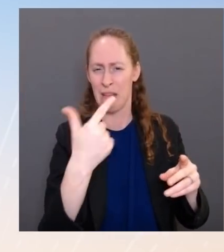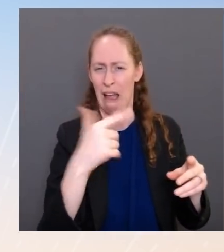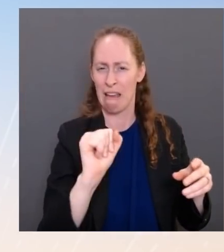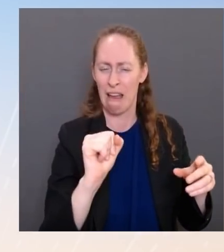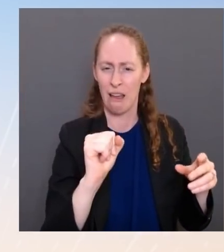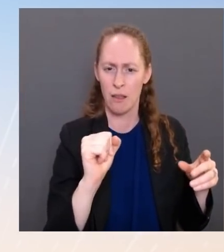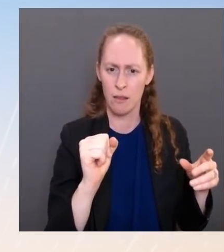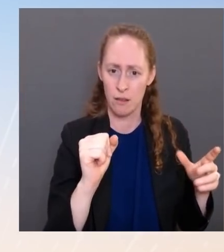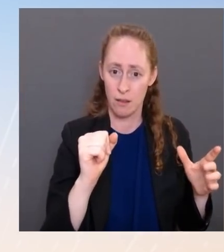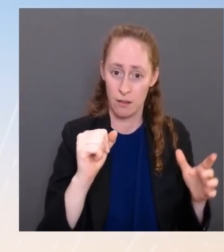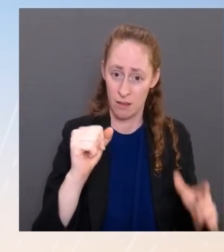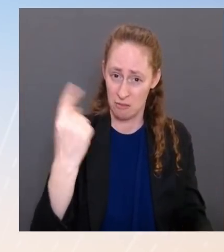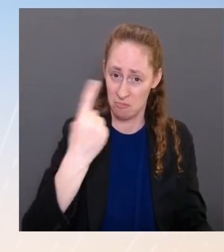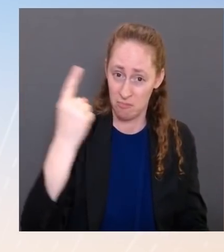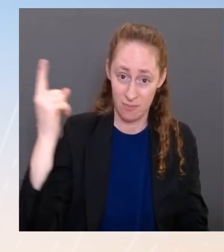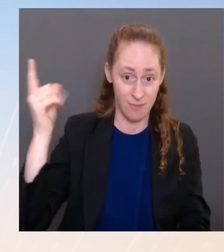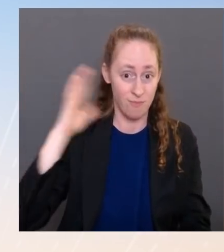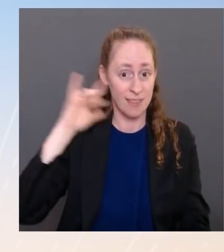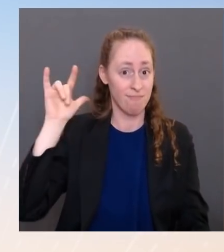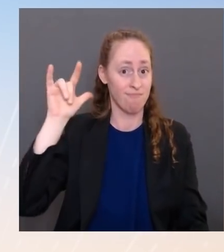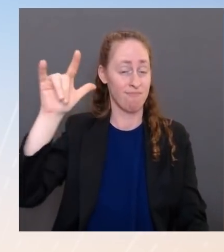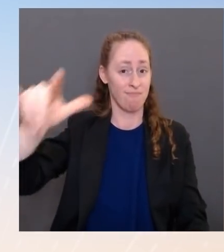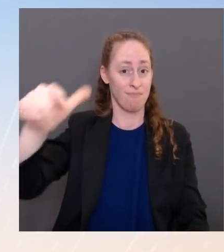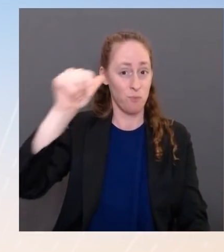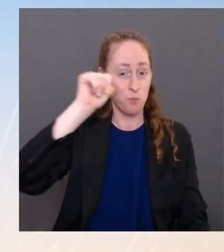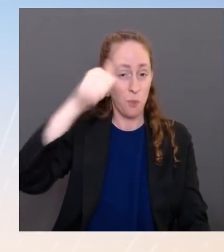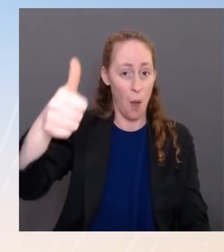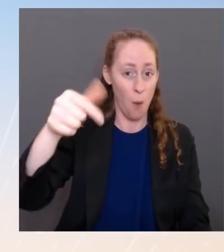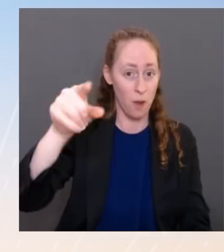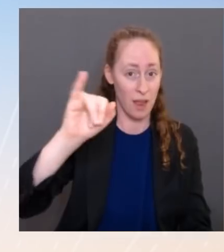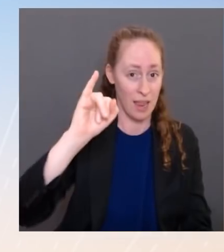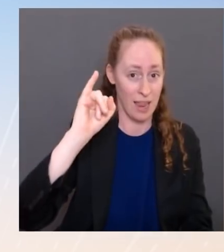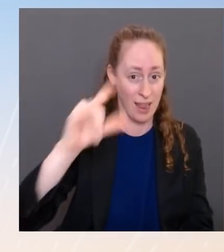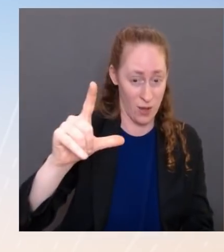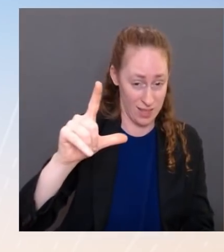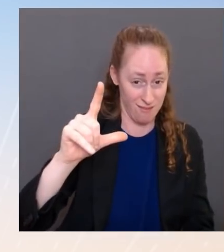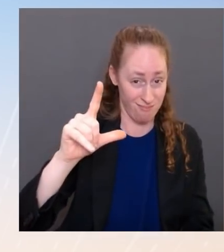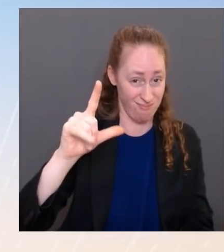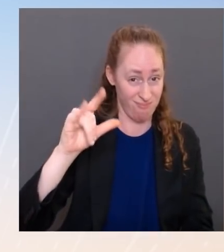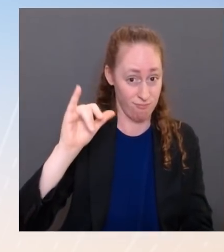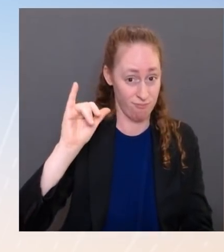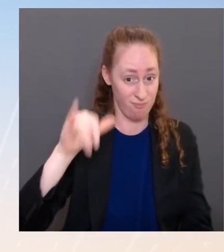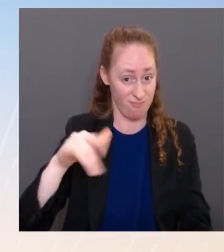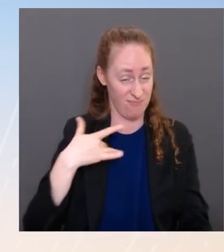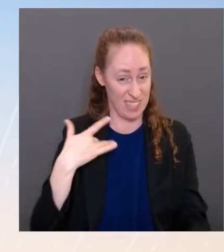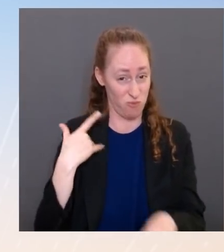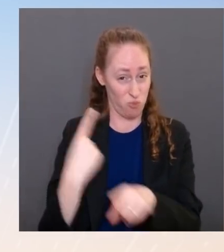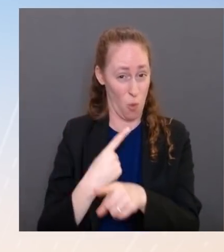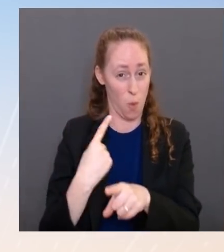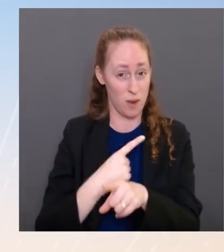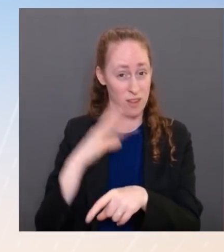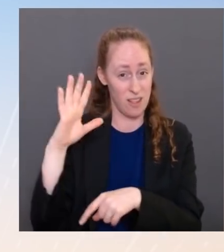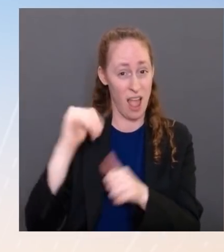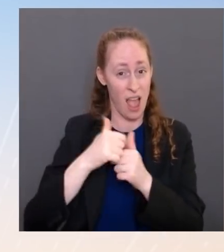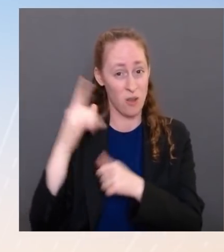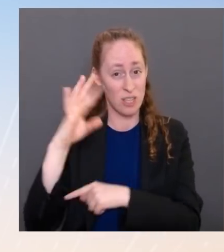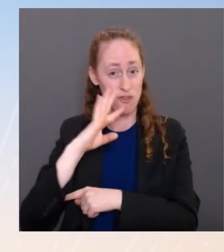is this effective language to use in that kind of audience? Because when you go to Kankakee, it's really your event.